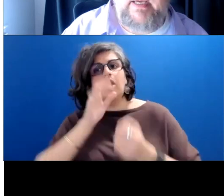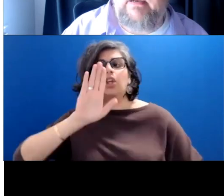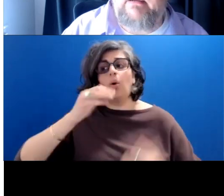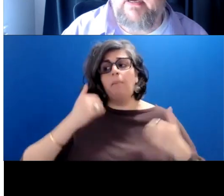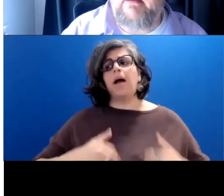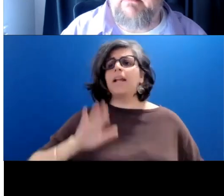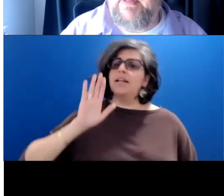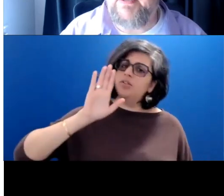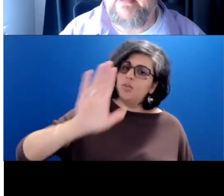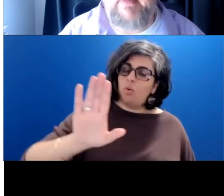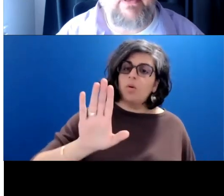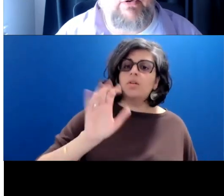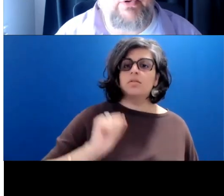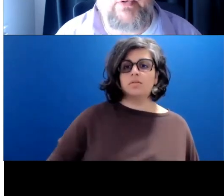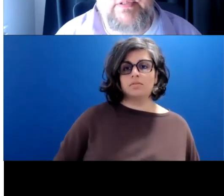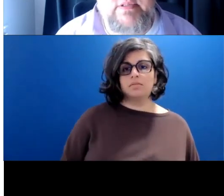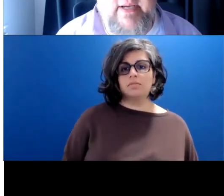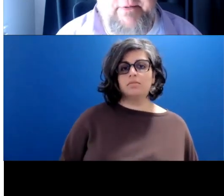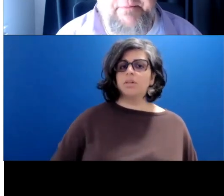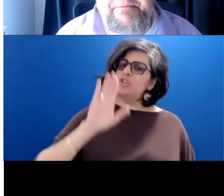and theirs to make their own choices about?